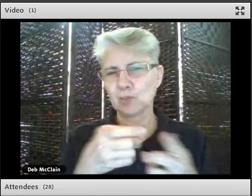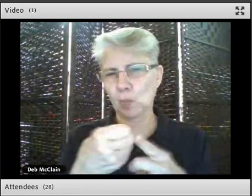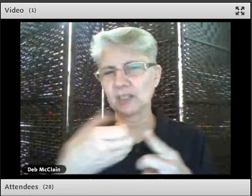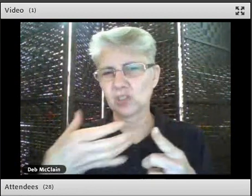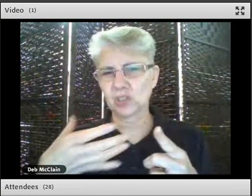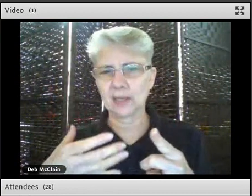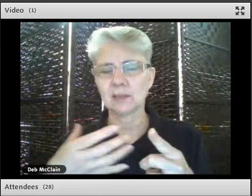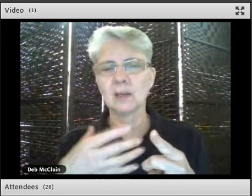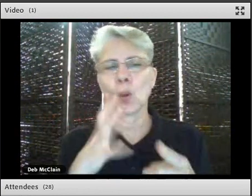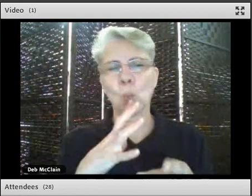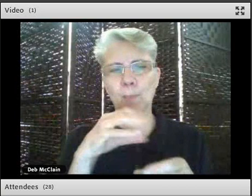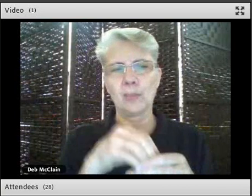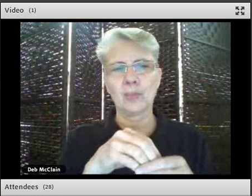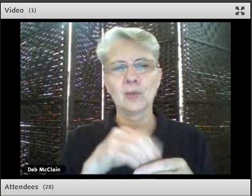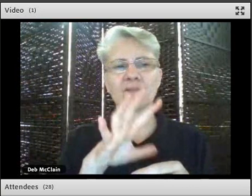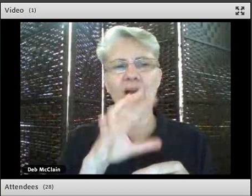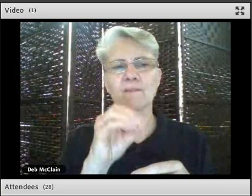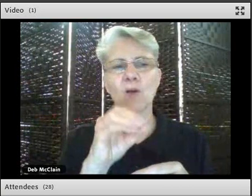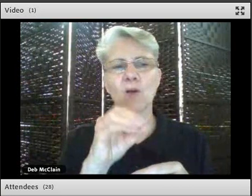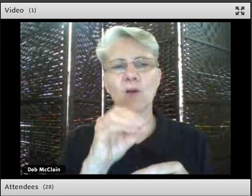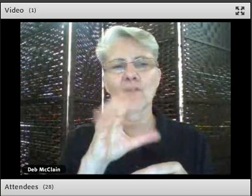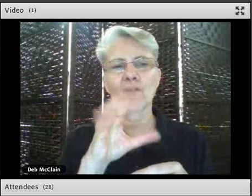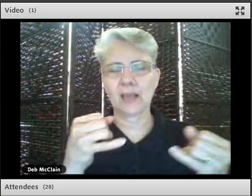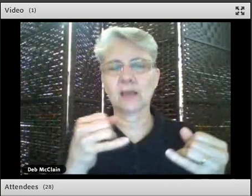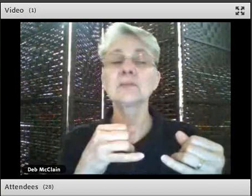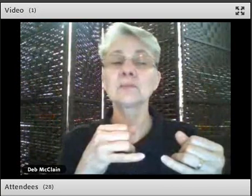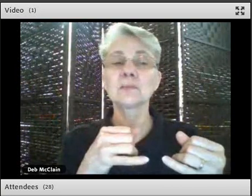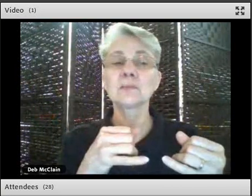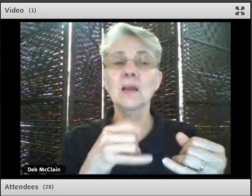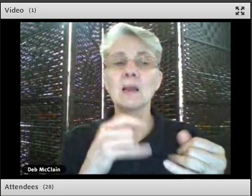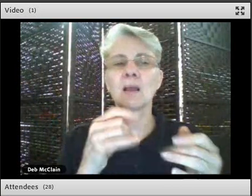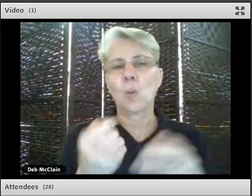and we use a space-dash-space to separate the components.